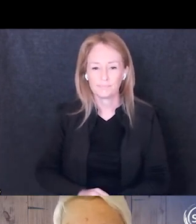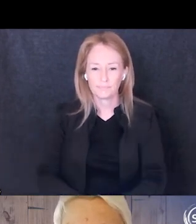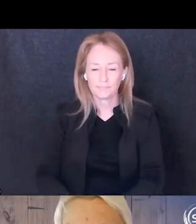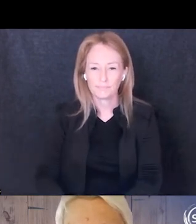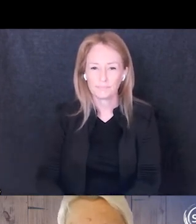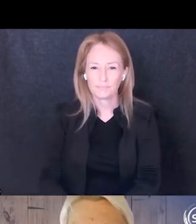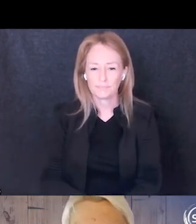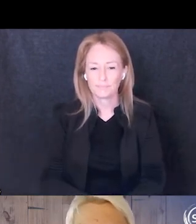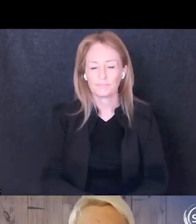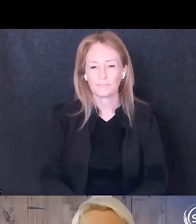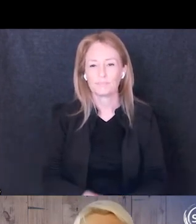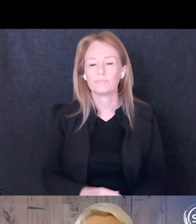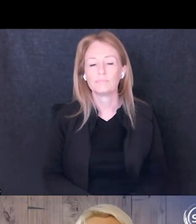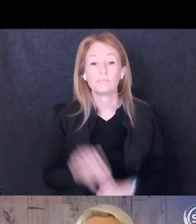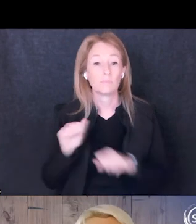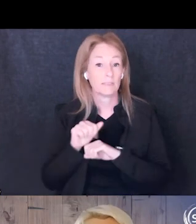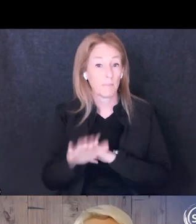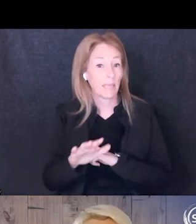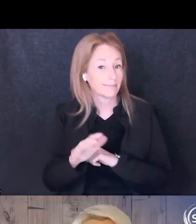PUT UNDER. LET'S SUBMIT AND SEE WHAT WE GET.